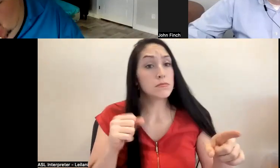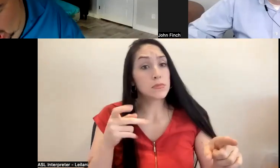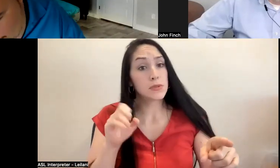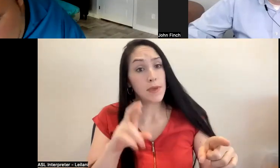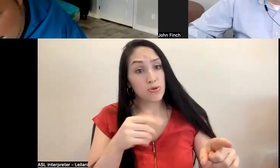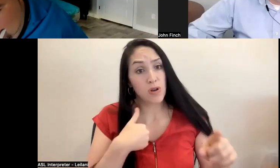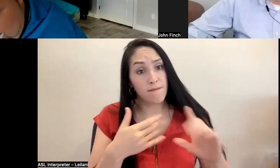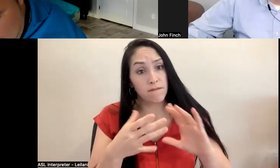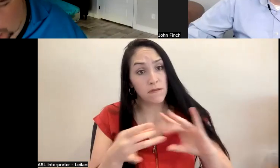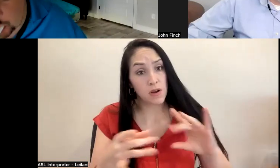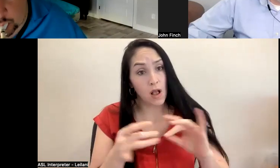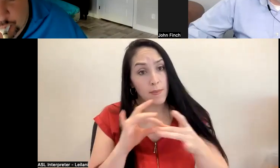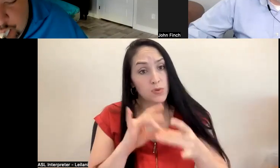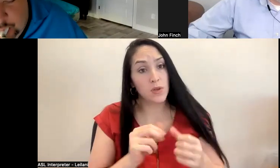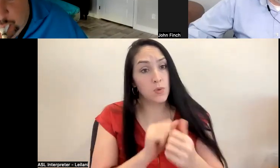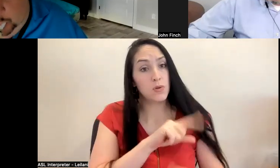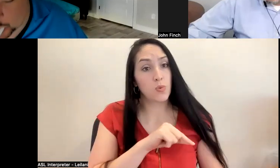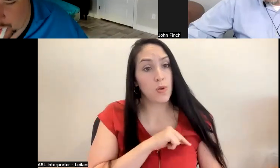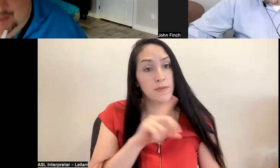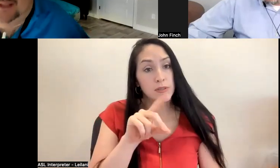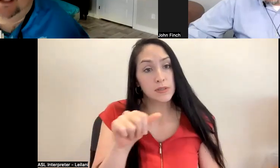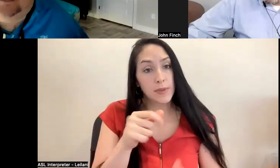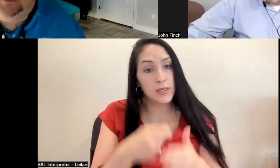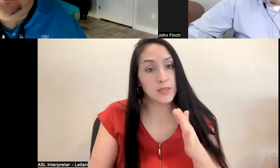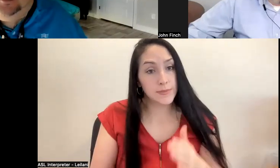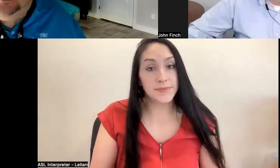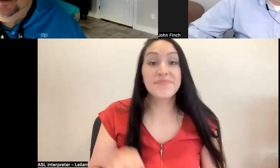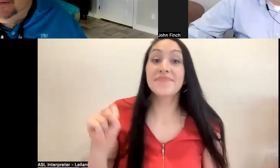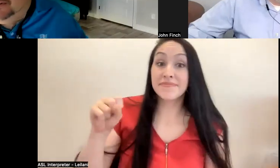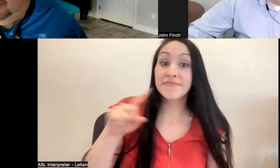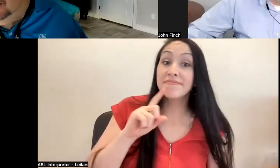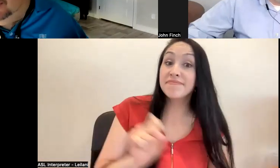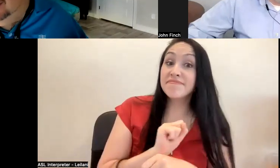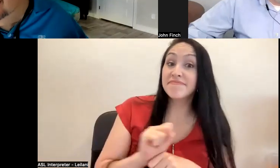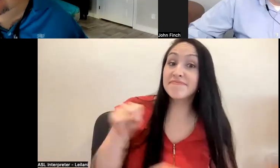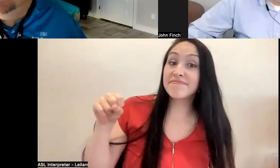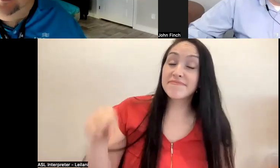disability expenses? 11:27:44 Yes, actually, I do. So I I'm not